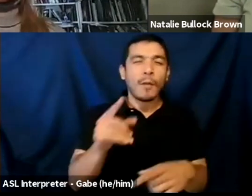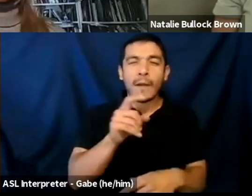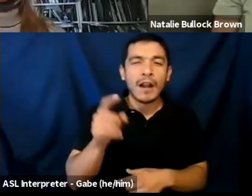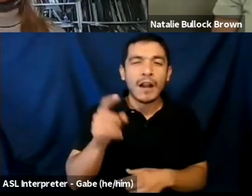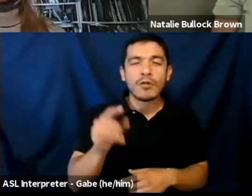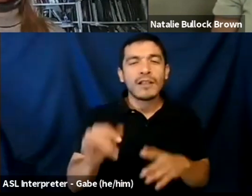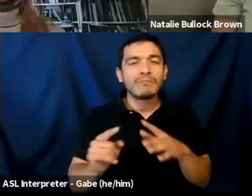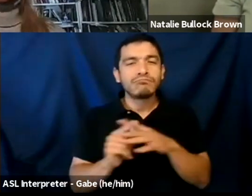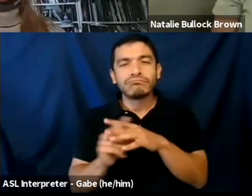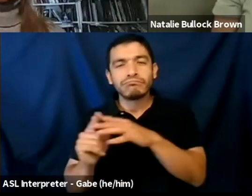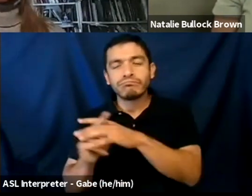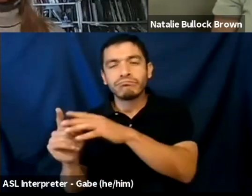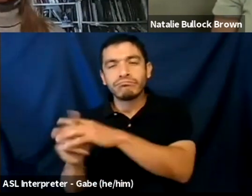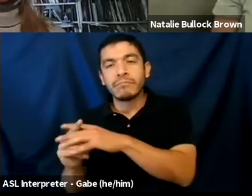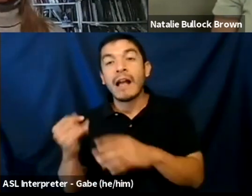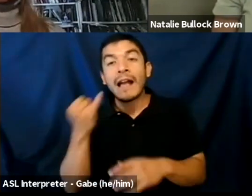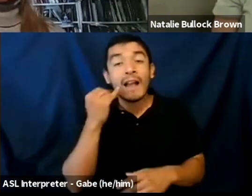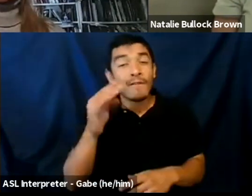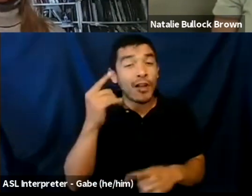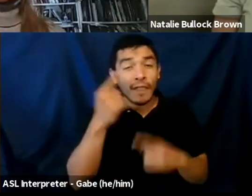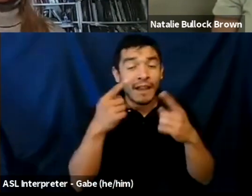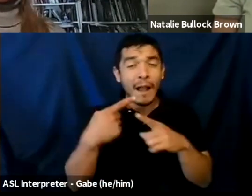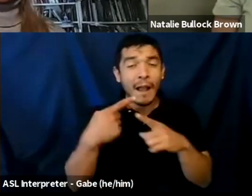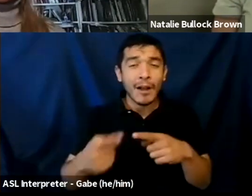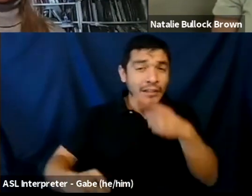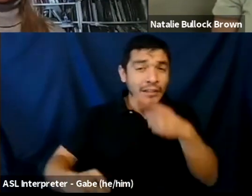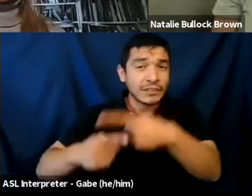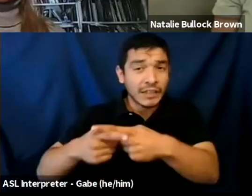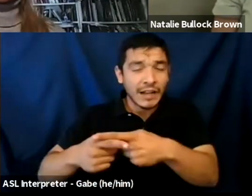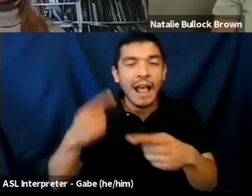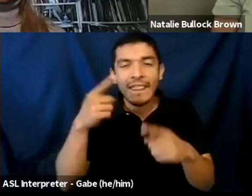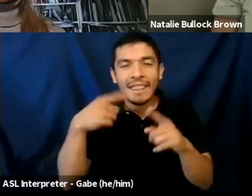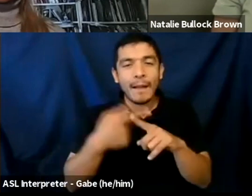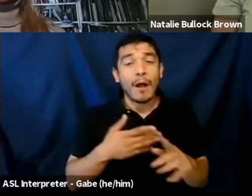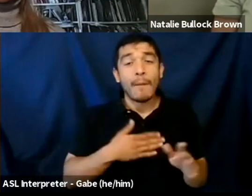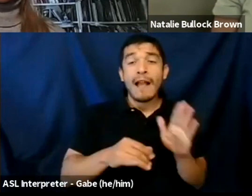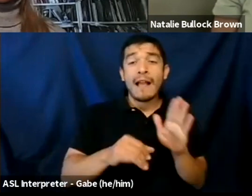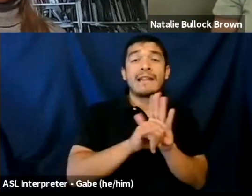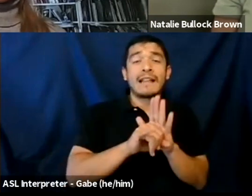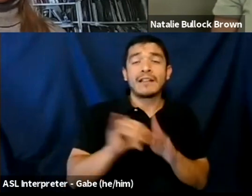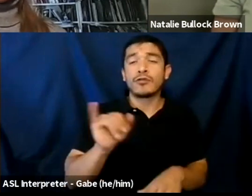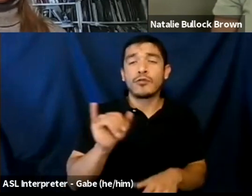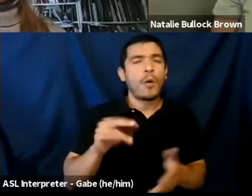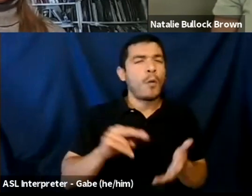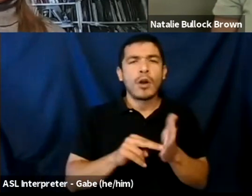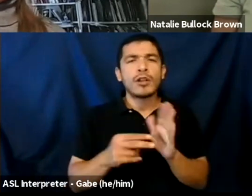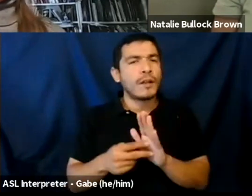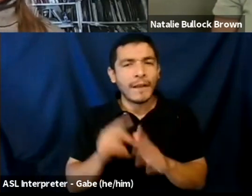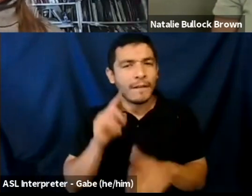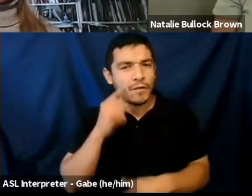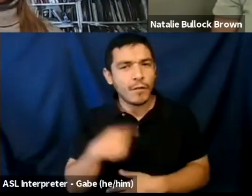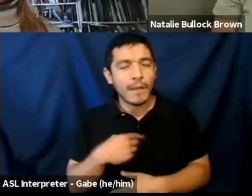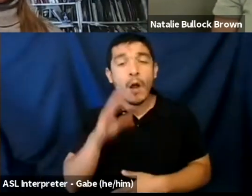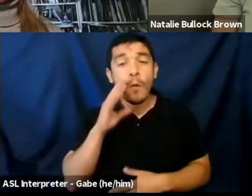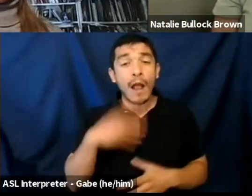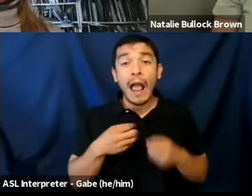And then if we're thinking about intersectionality, like thinking about my identity, so, like, what does that mean? Am I going to lose my community?